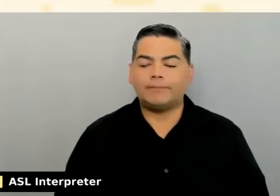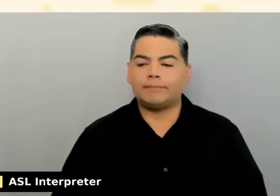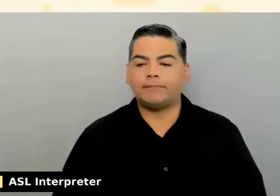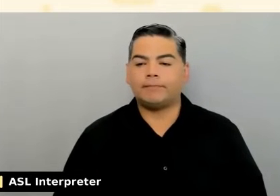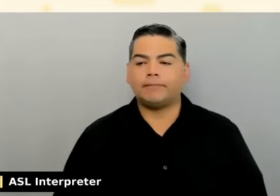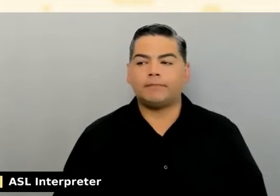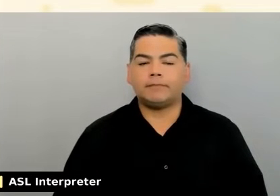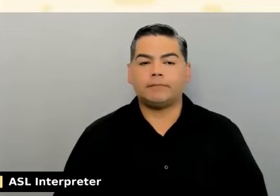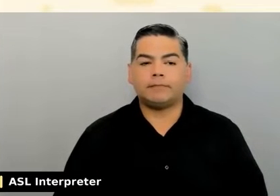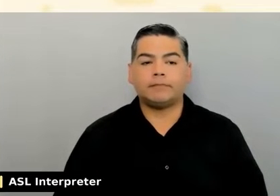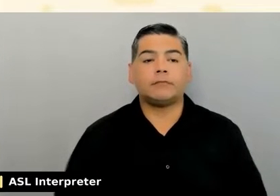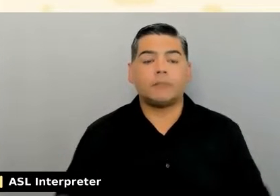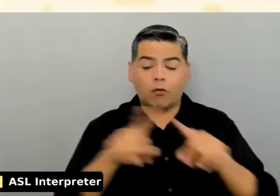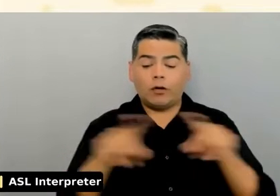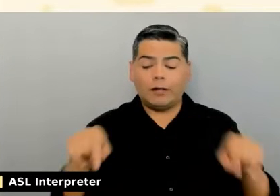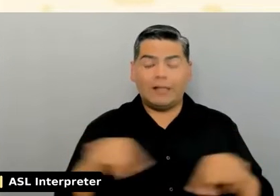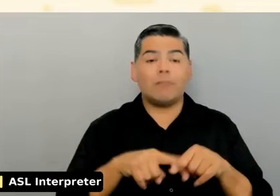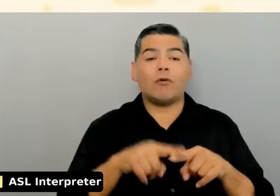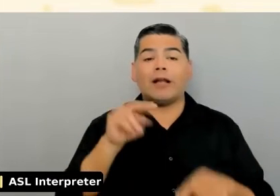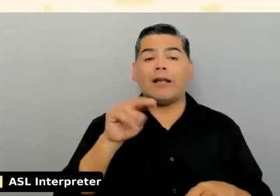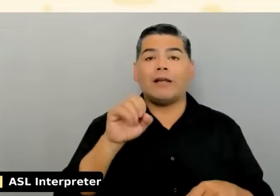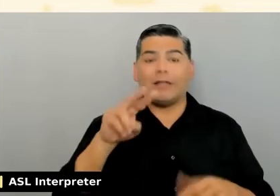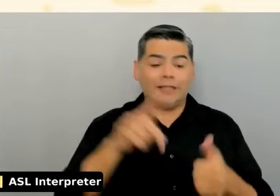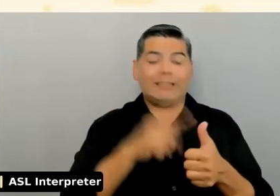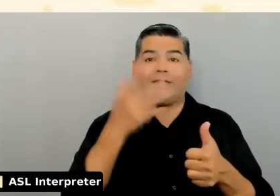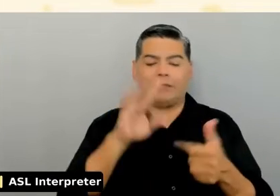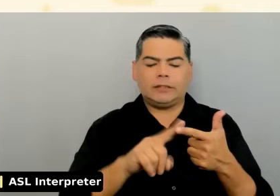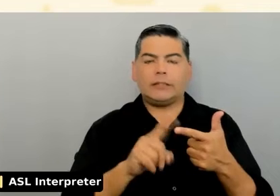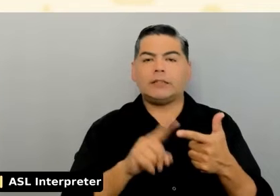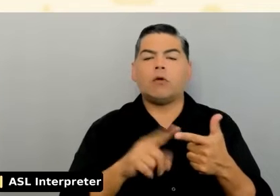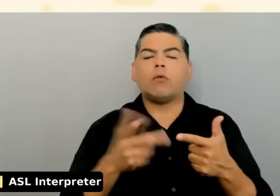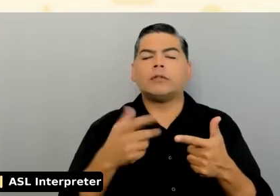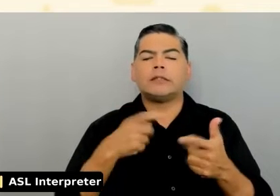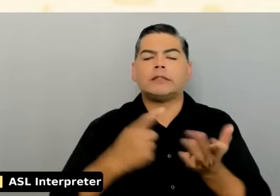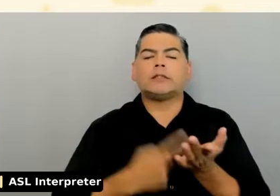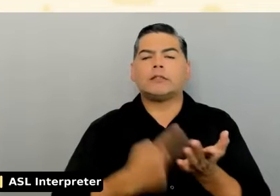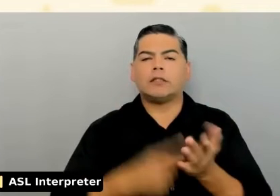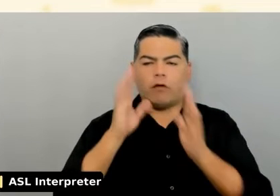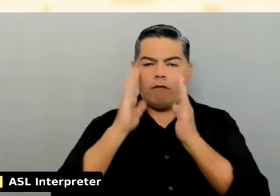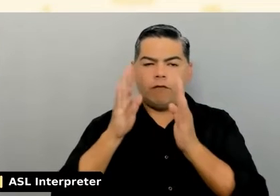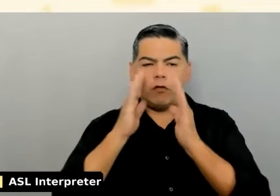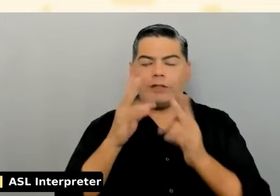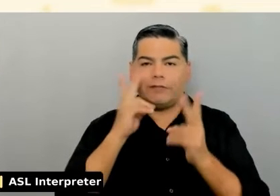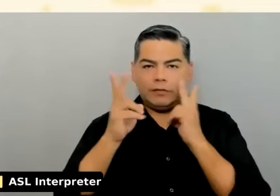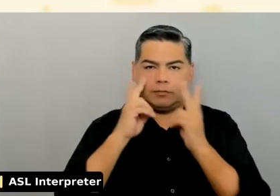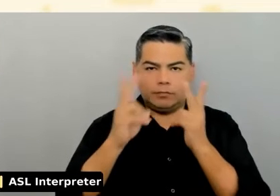After keyboard navigation, the next thing that we are going to talk about is focus visibility, very important.